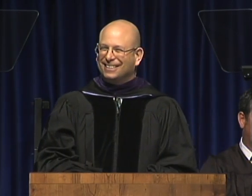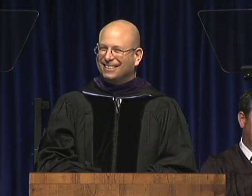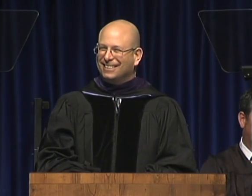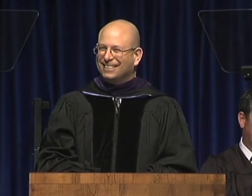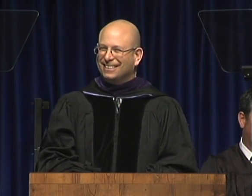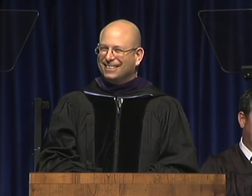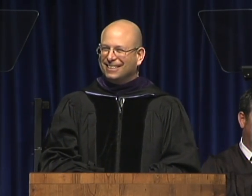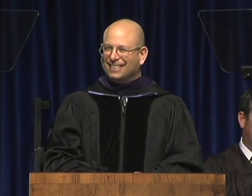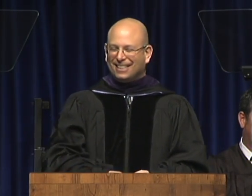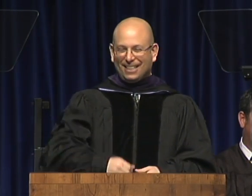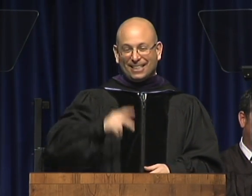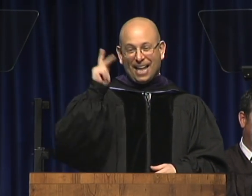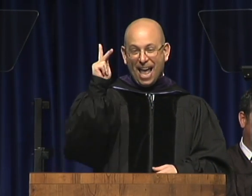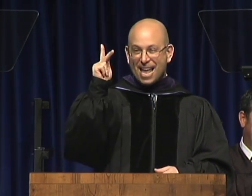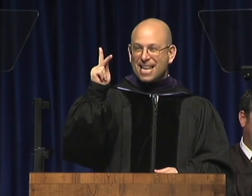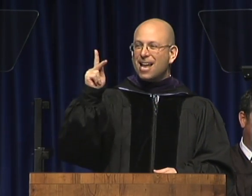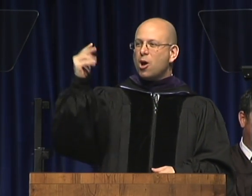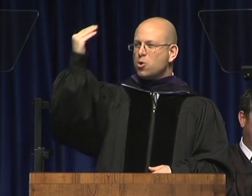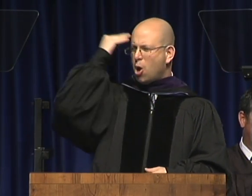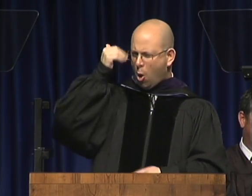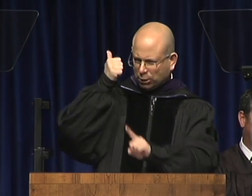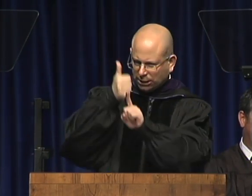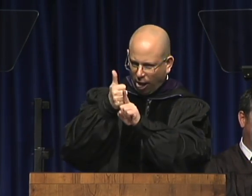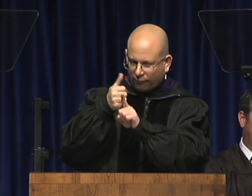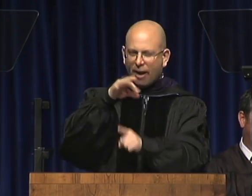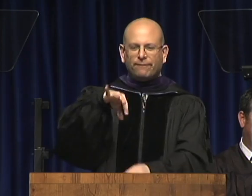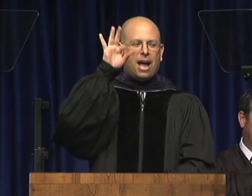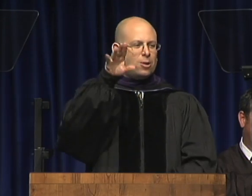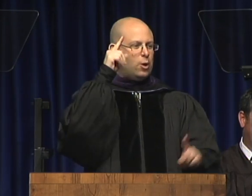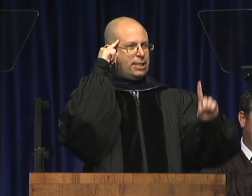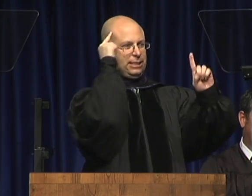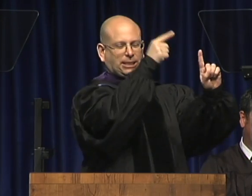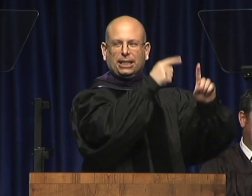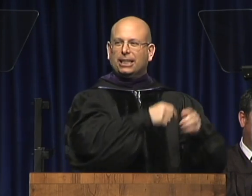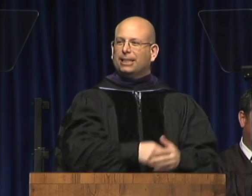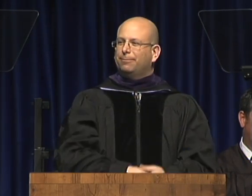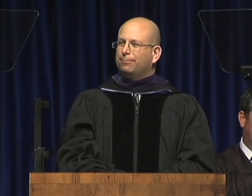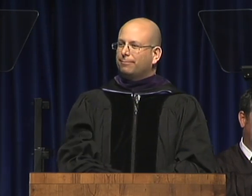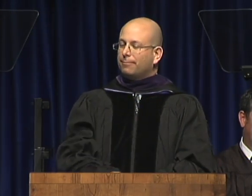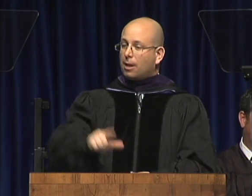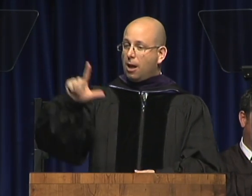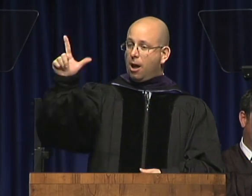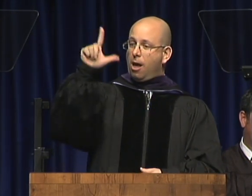and be part of the community. Know yourself and find your destiny.